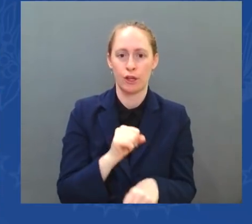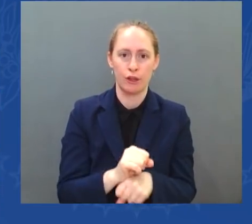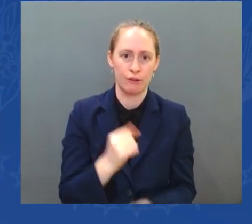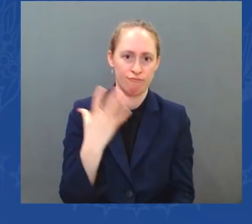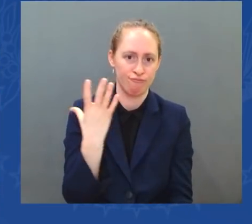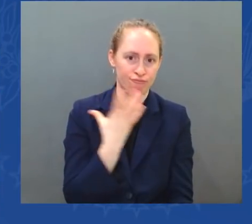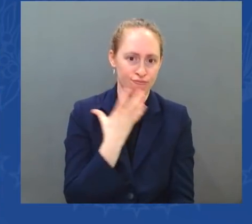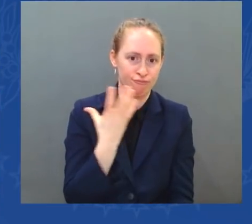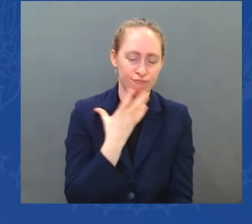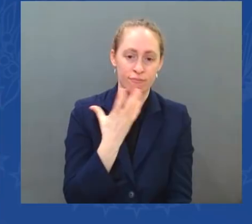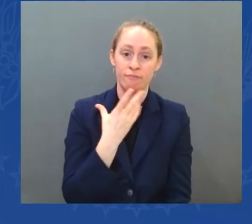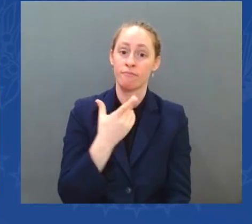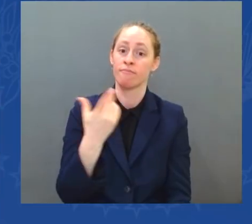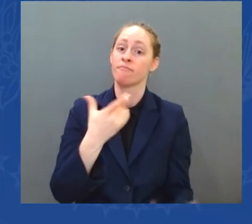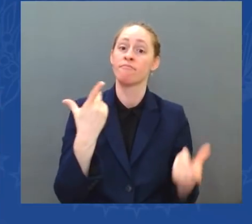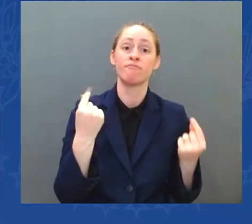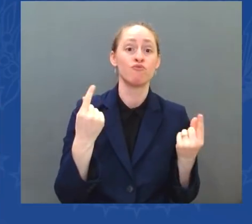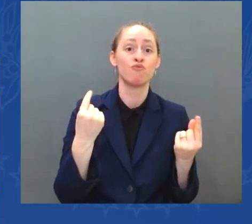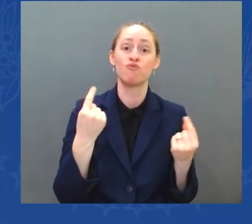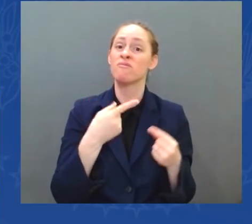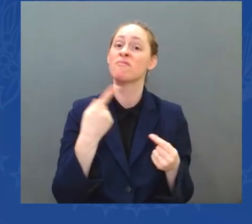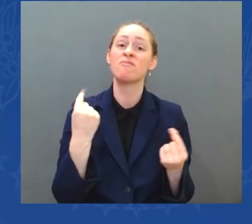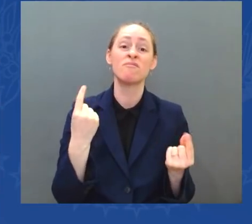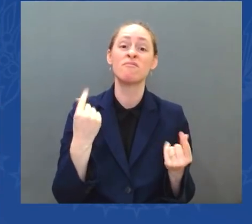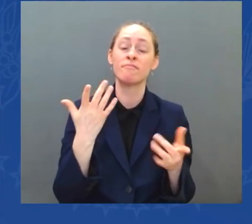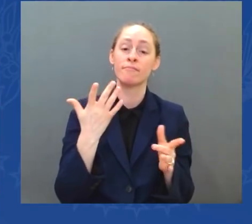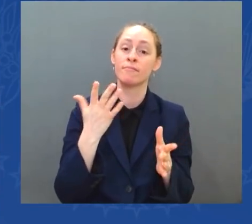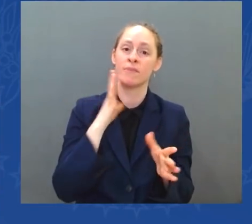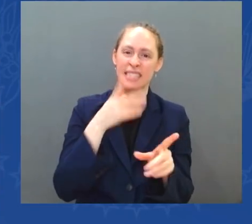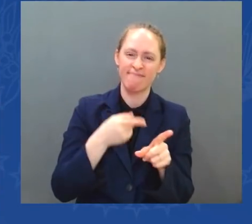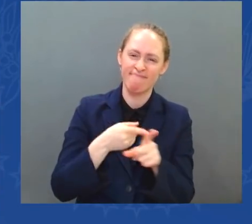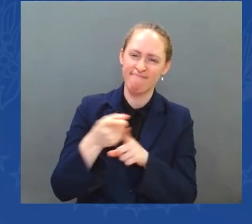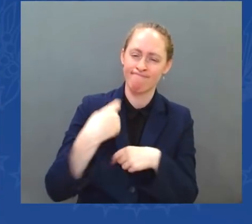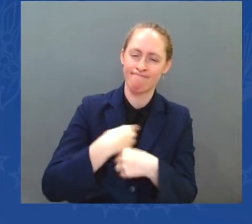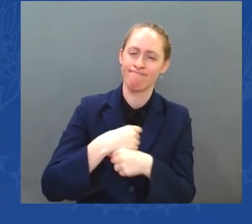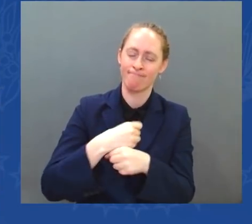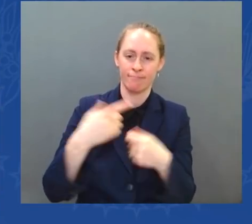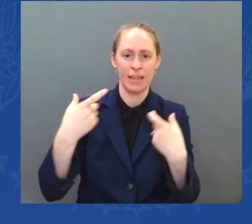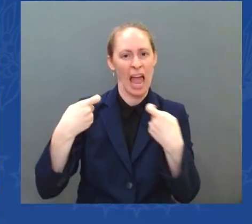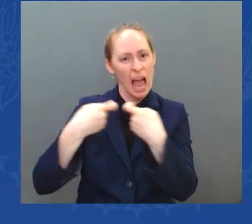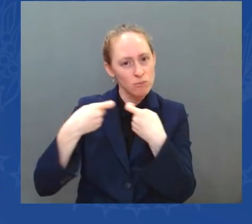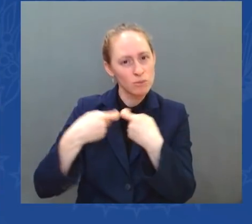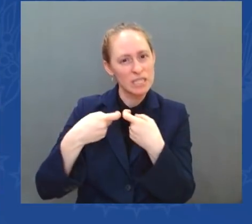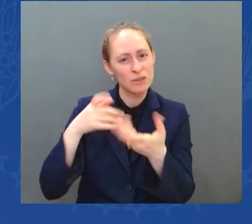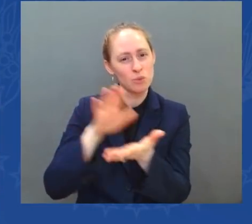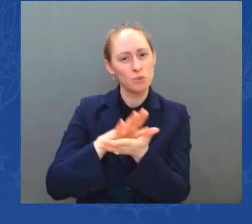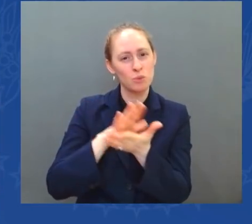electric school bus fleets, which administers -- which Administrator Regan can tell you